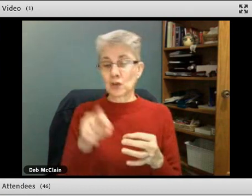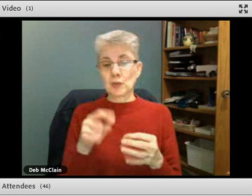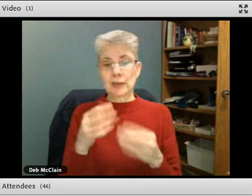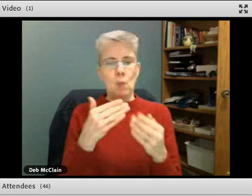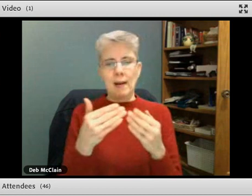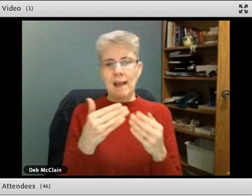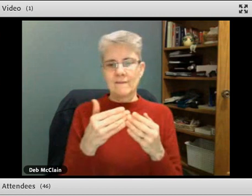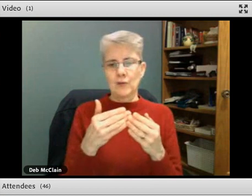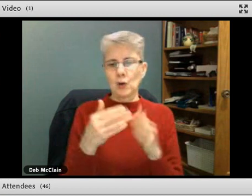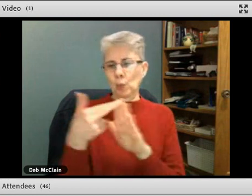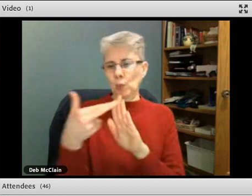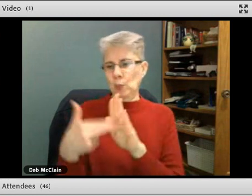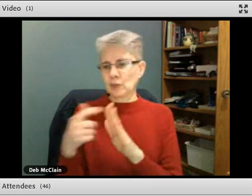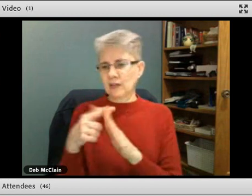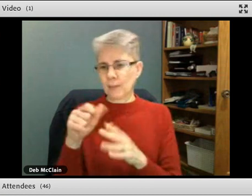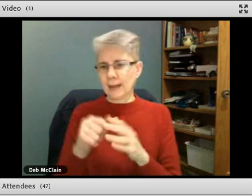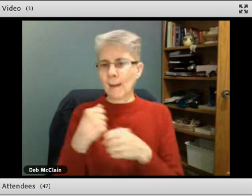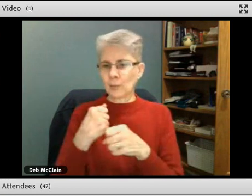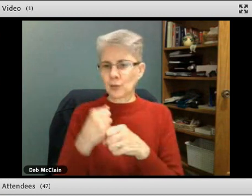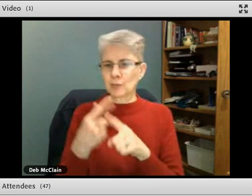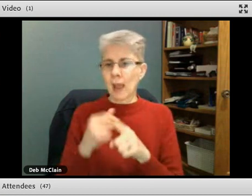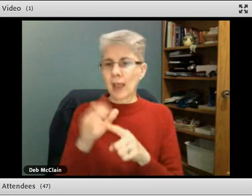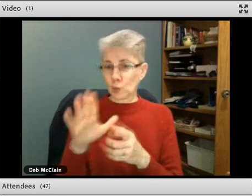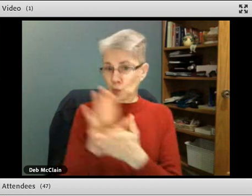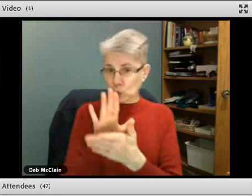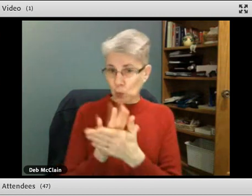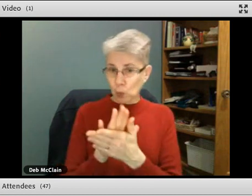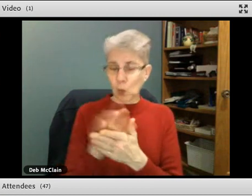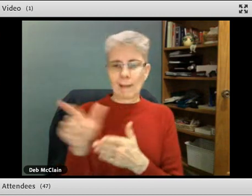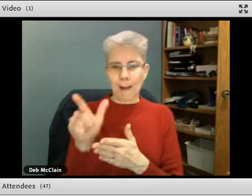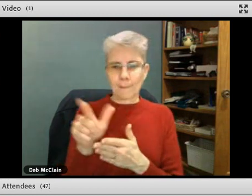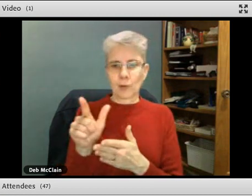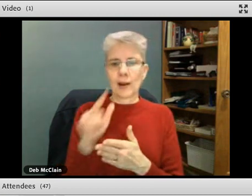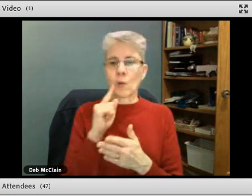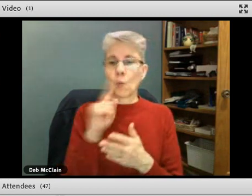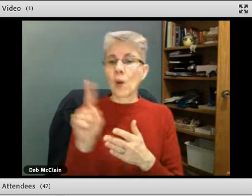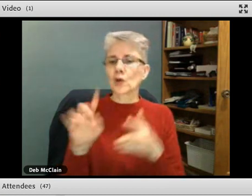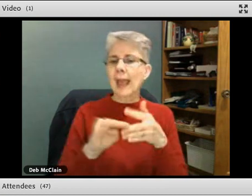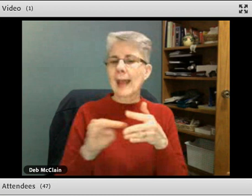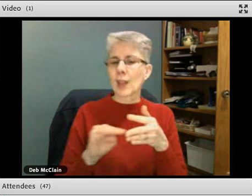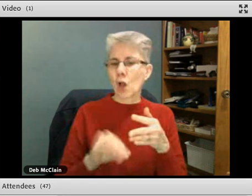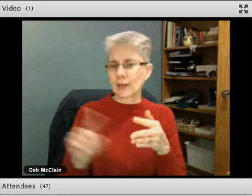the institution for which you're cataloging, to know what those choices are. You need system guides.